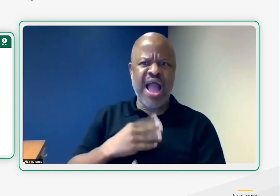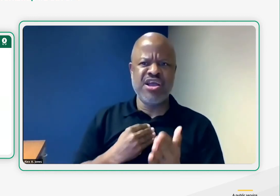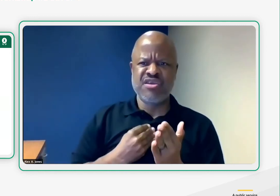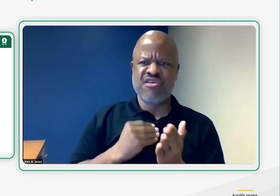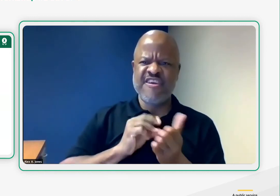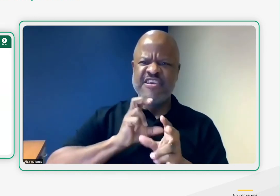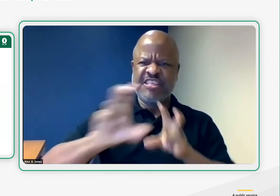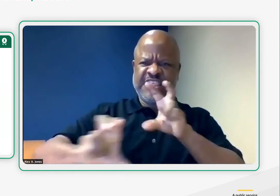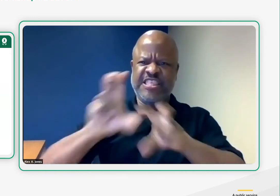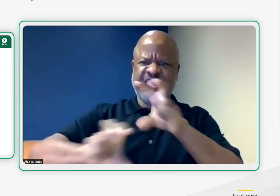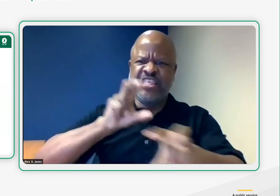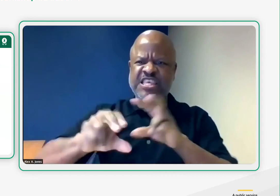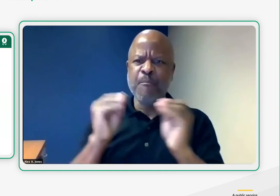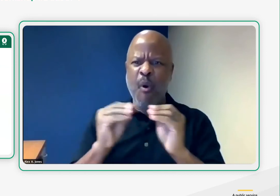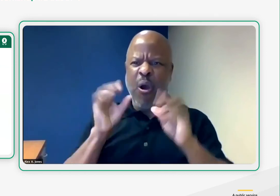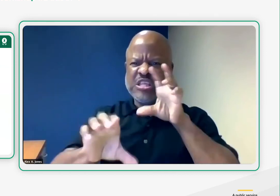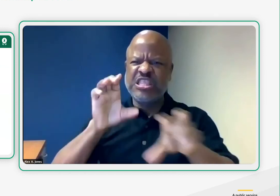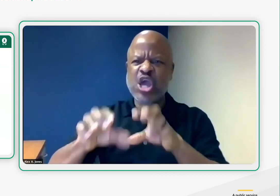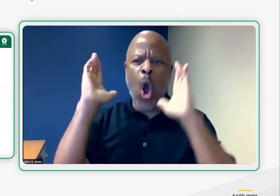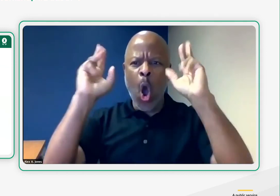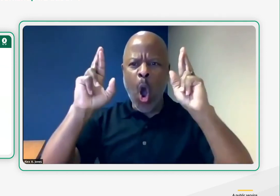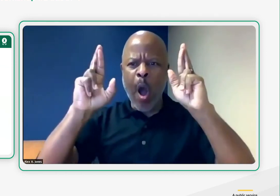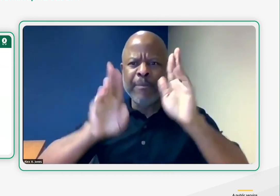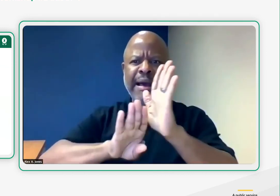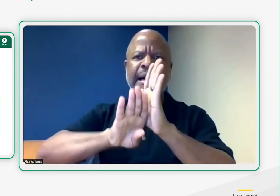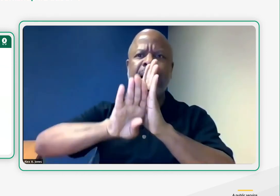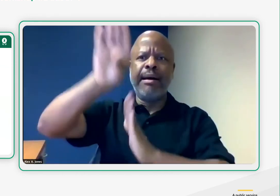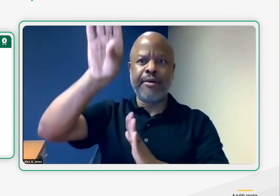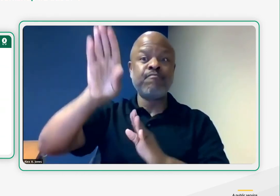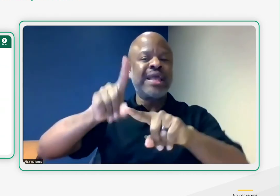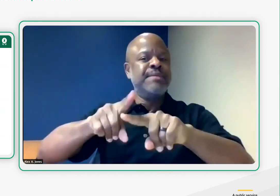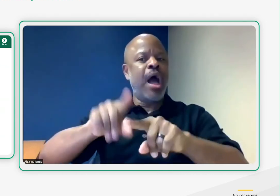we often think of something cheap that we can invest in, in hopes that it would raise